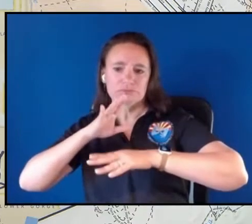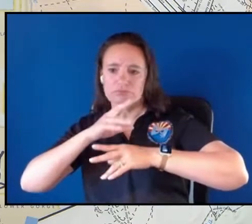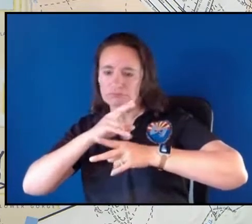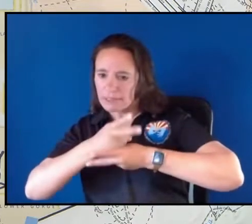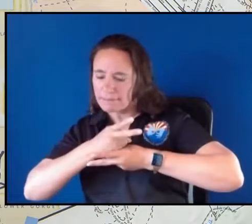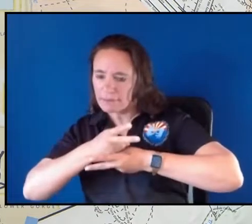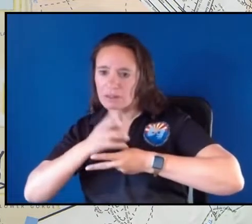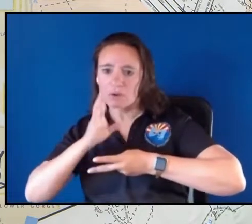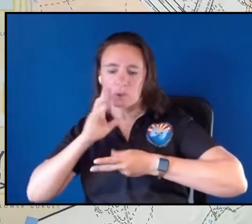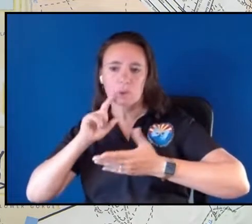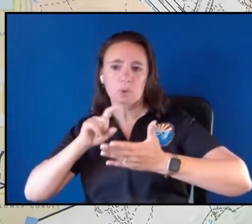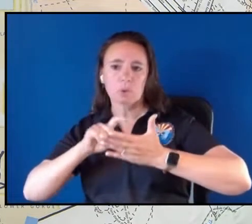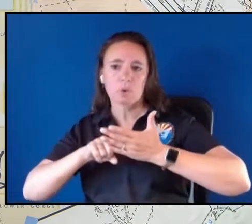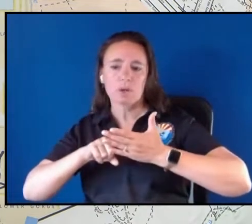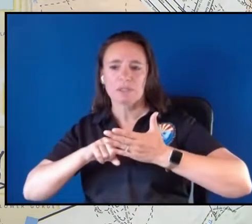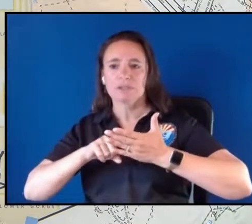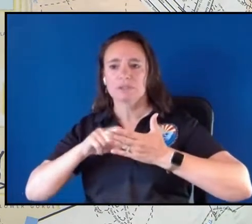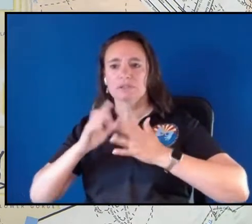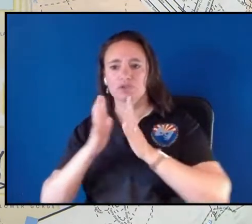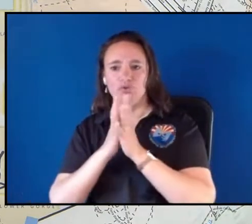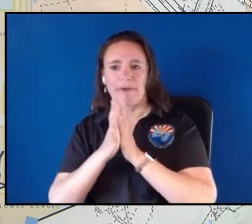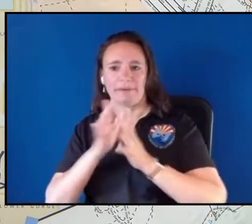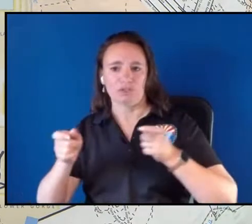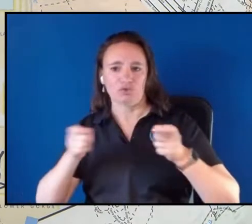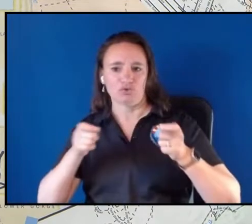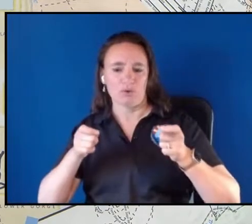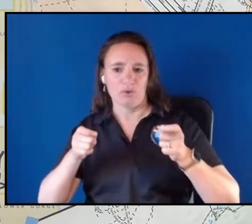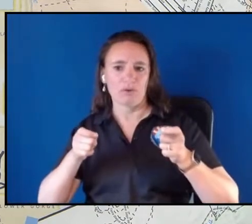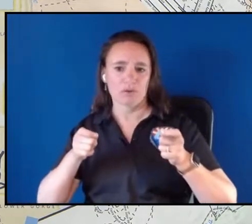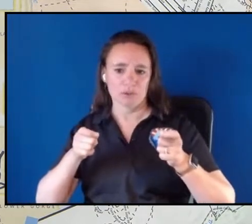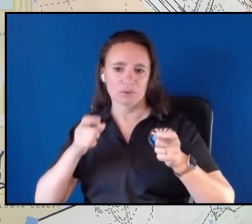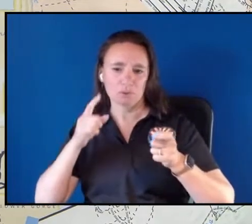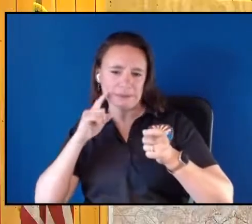the highway 64. As we move around to the east side of the